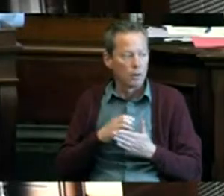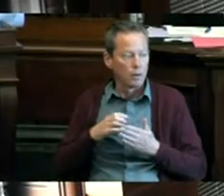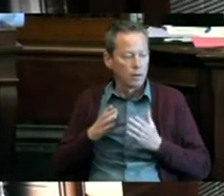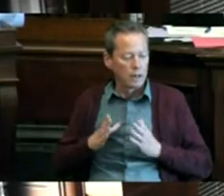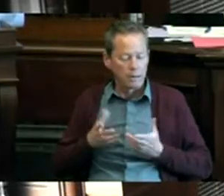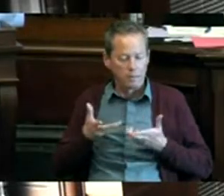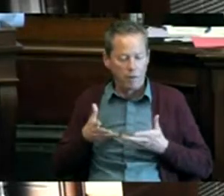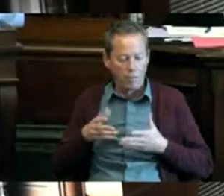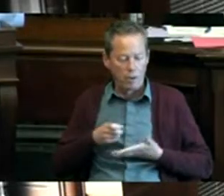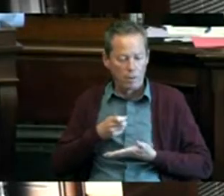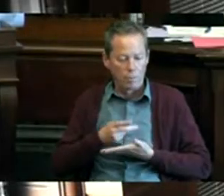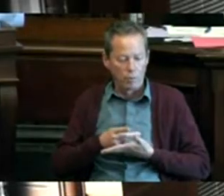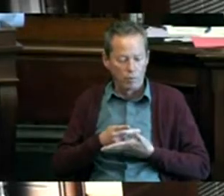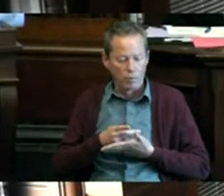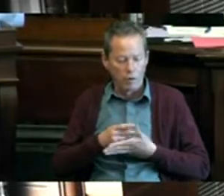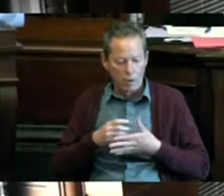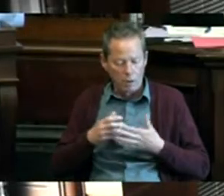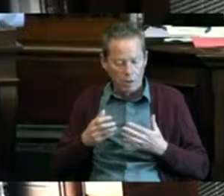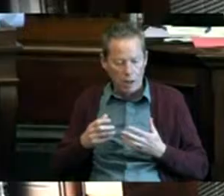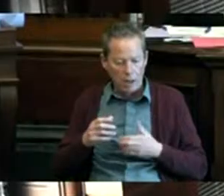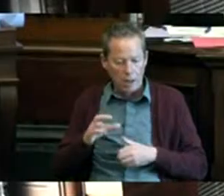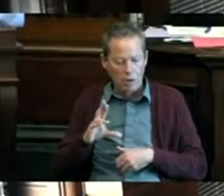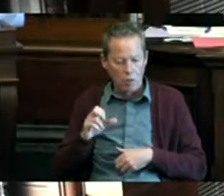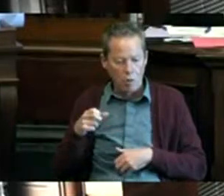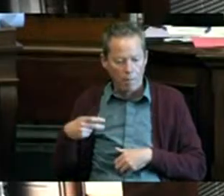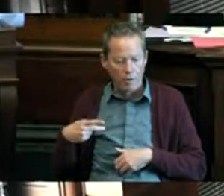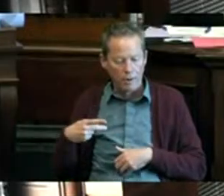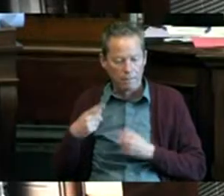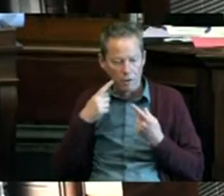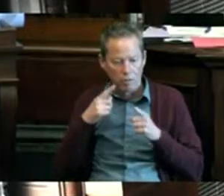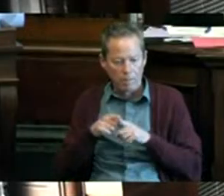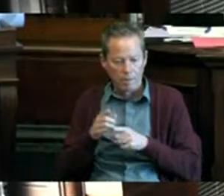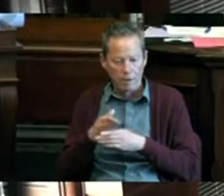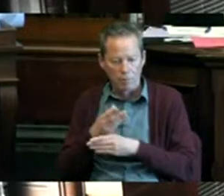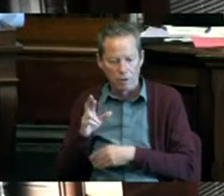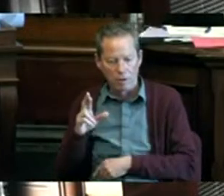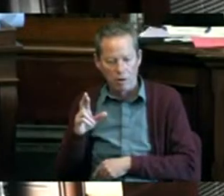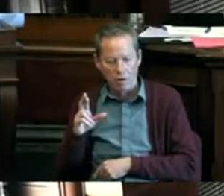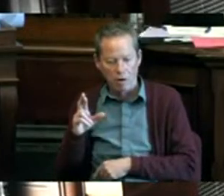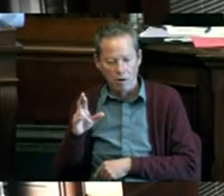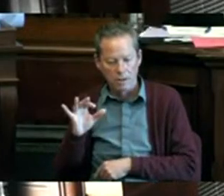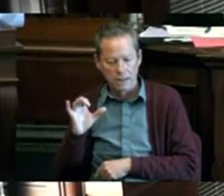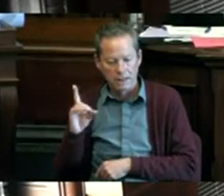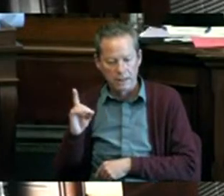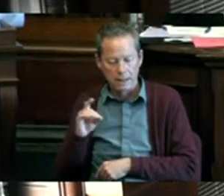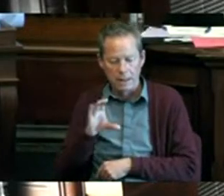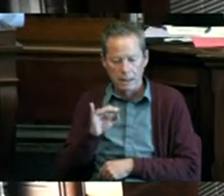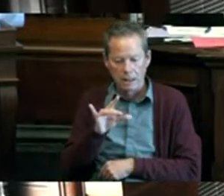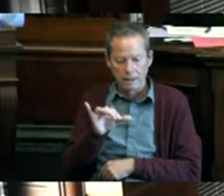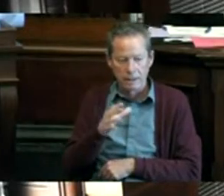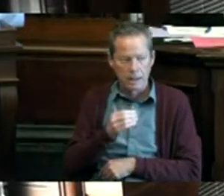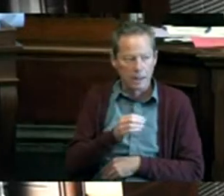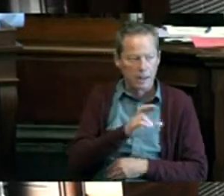has happened here is that you council members have approved a